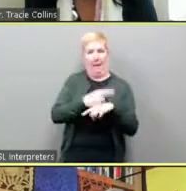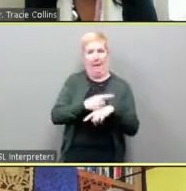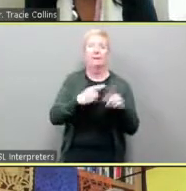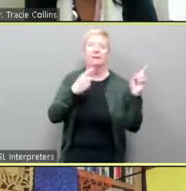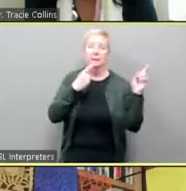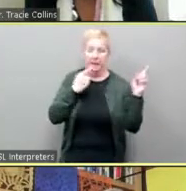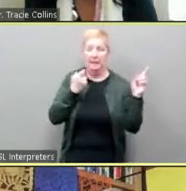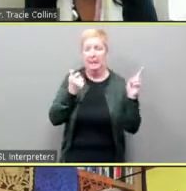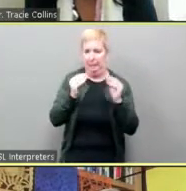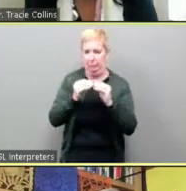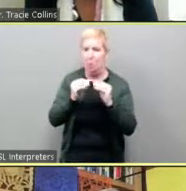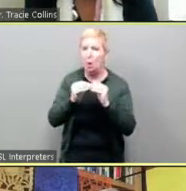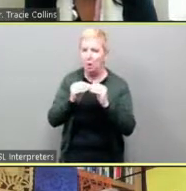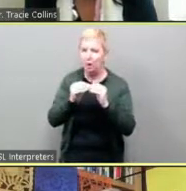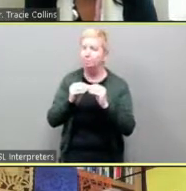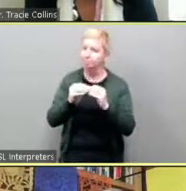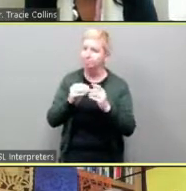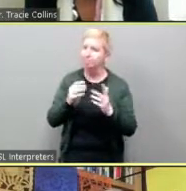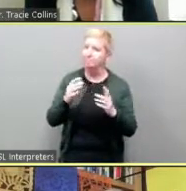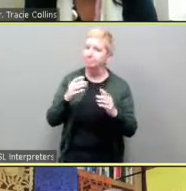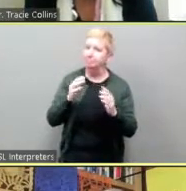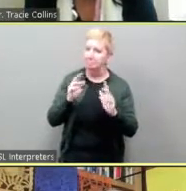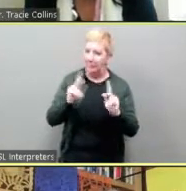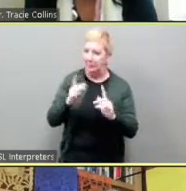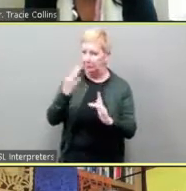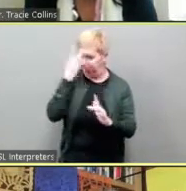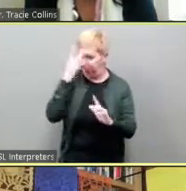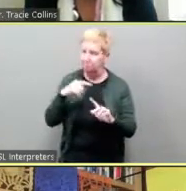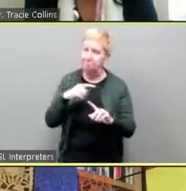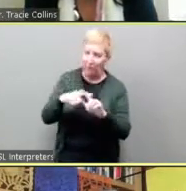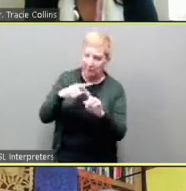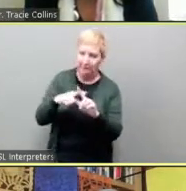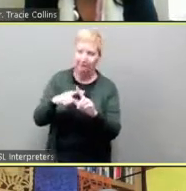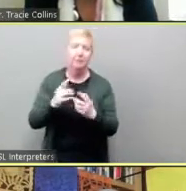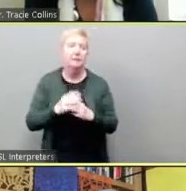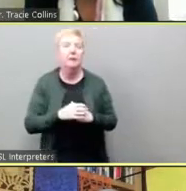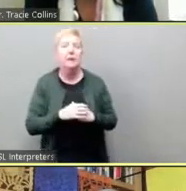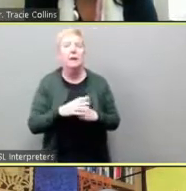and finally we're seeing a steady, relentless downward trend in the number